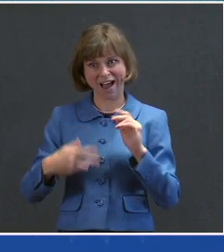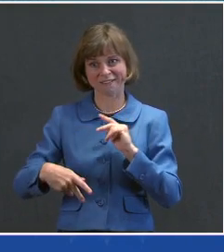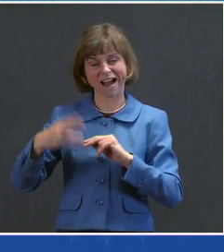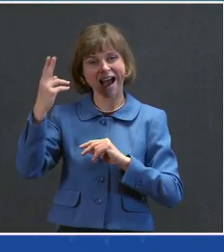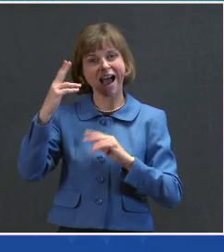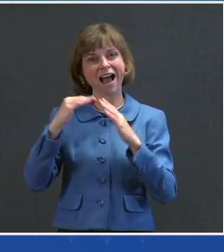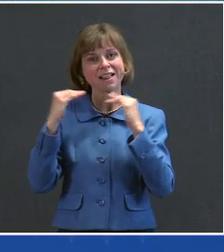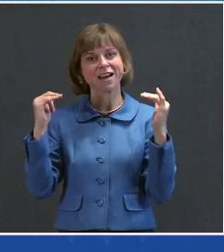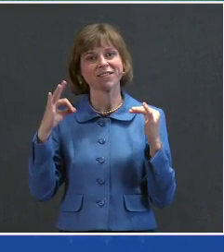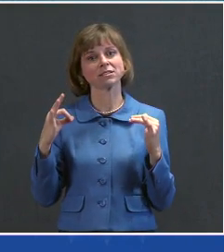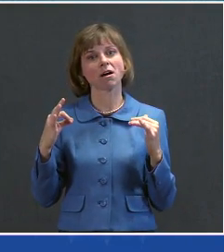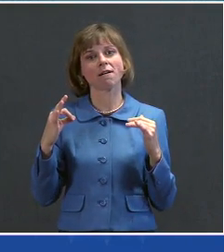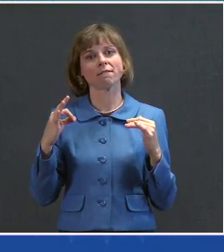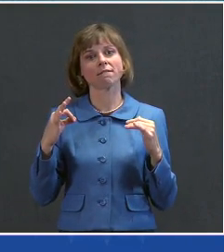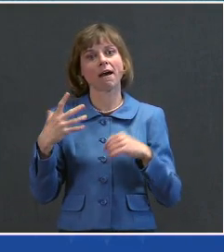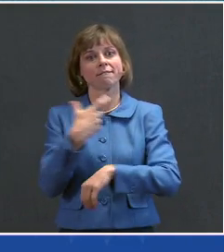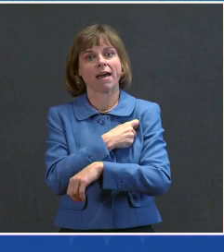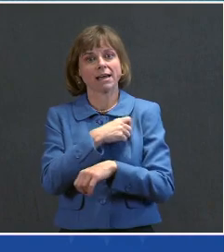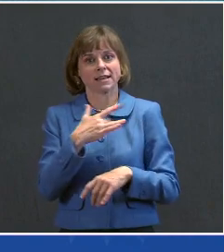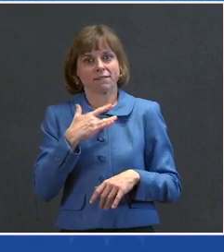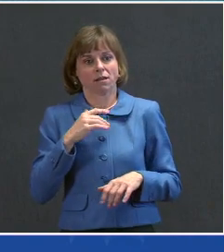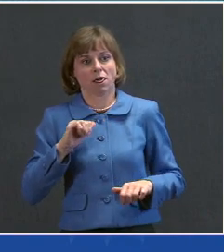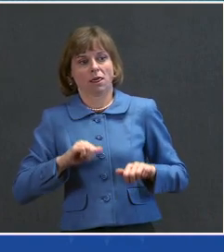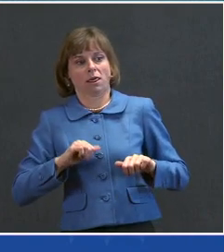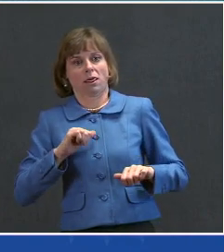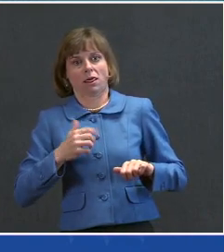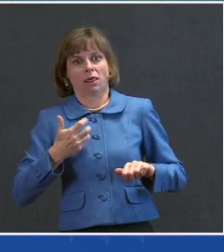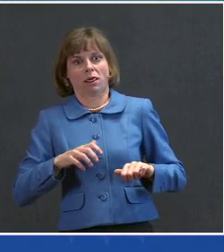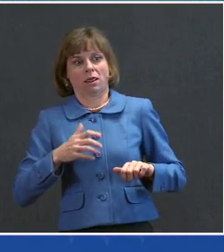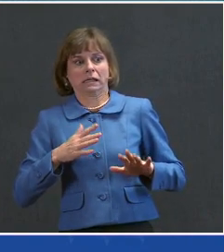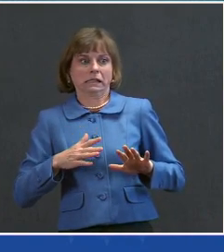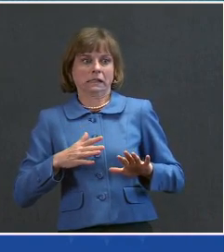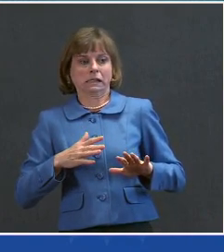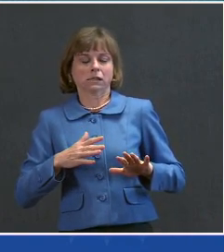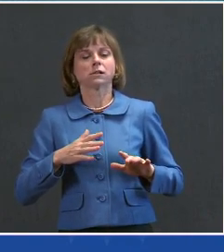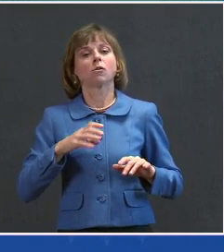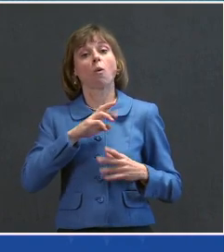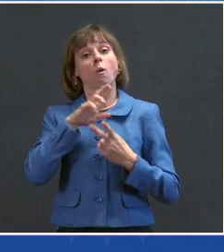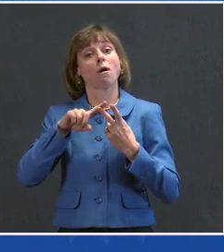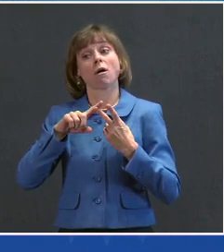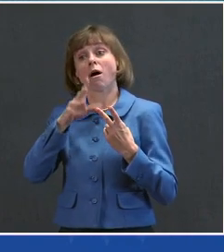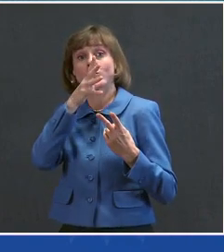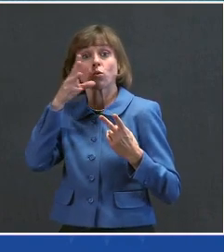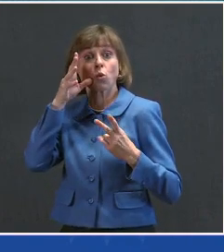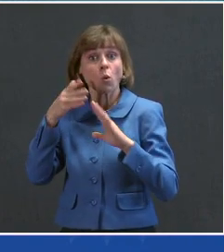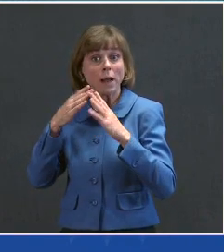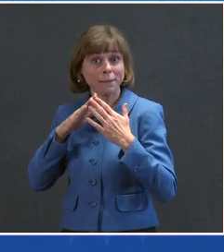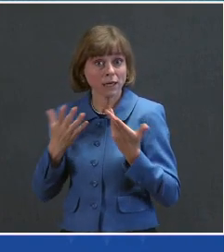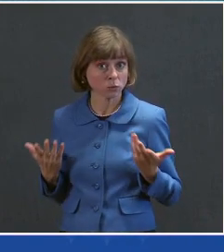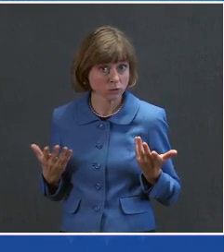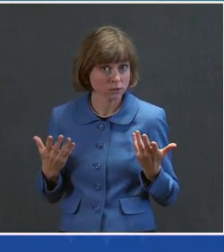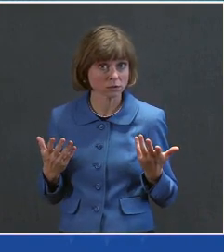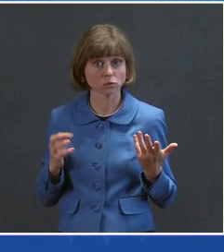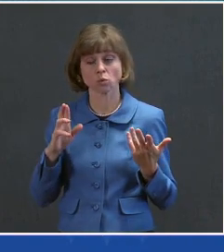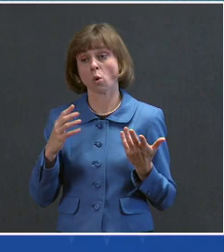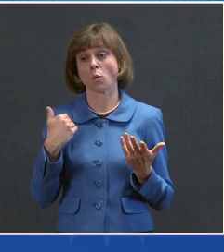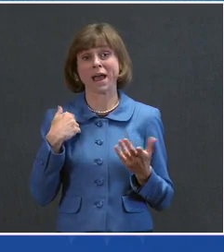or rural communities. And so we've also taken a number of steps -- call centers, proactive outreach to communities